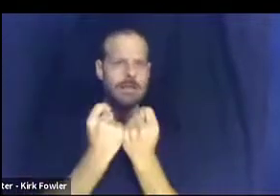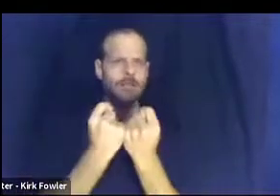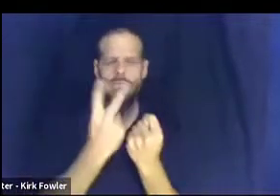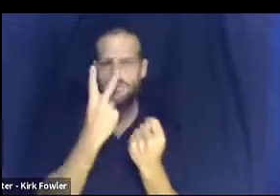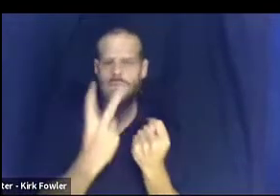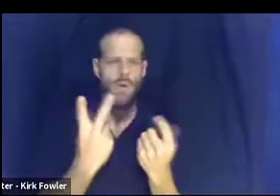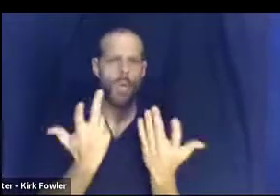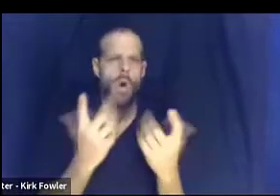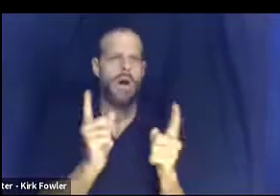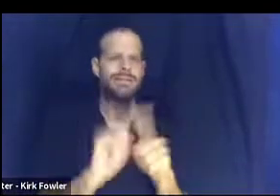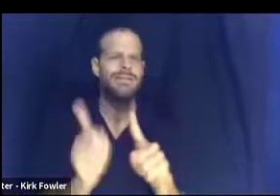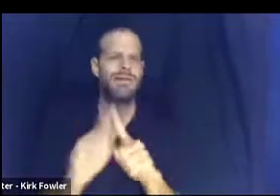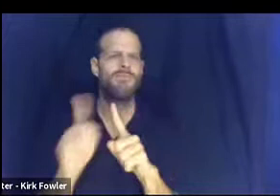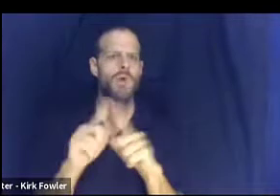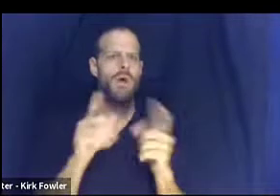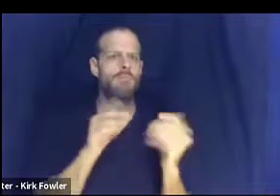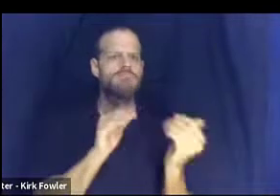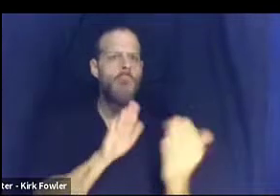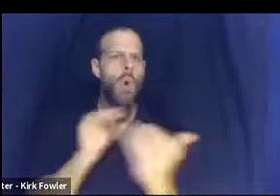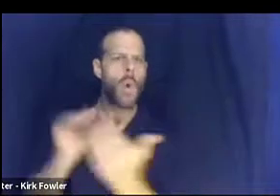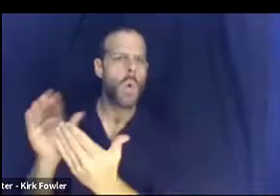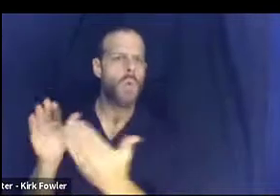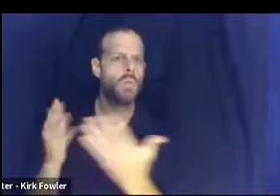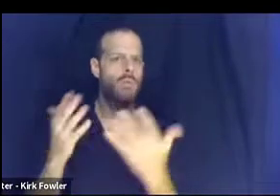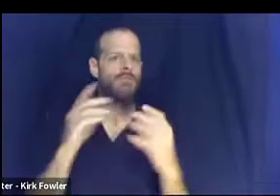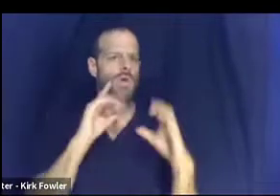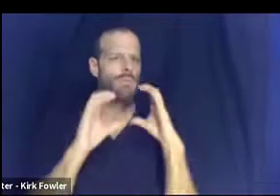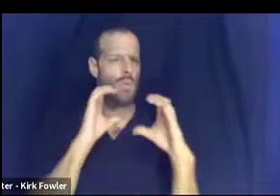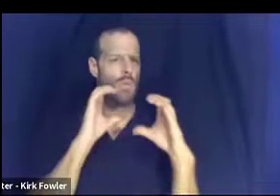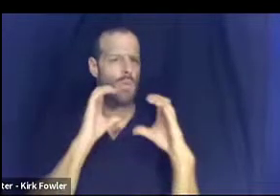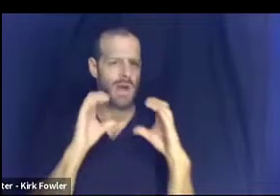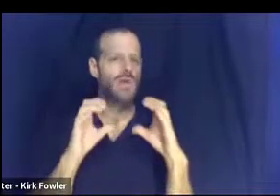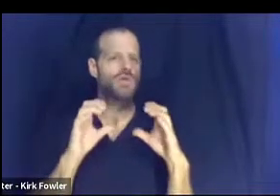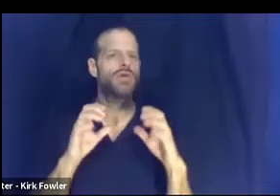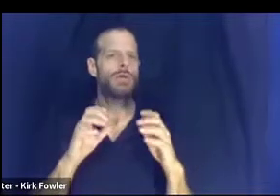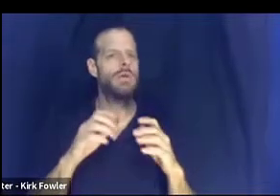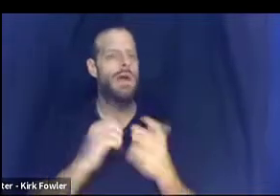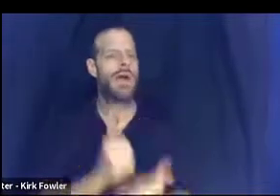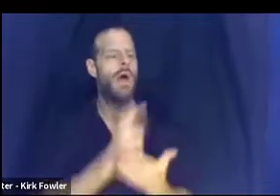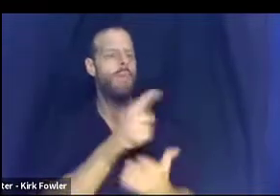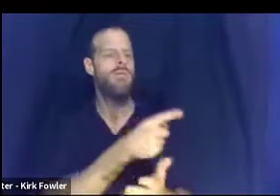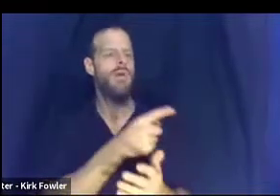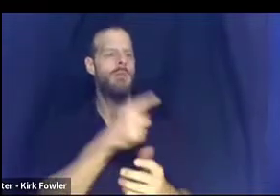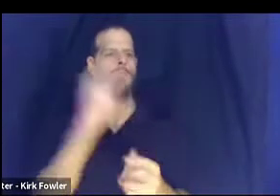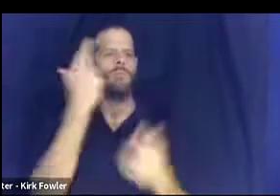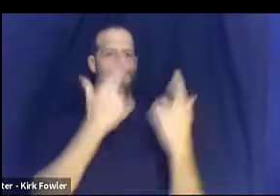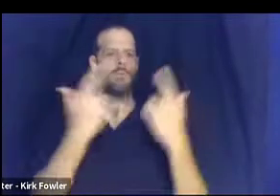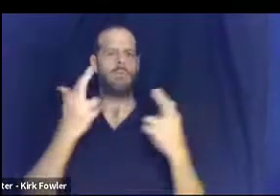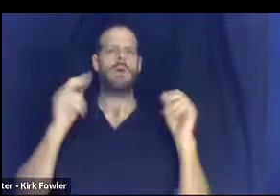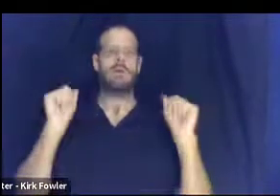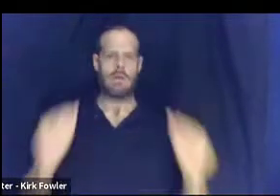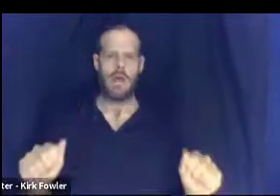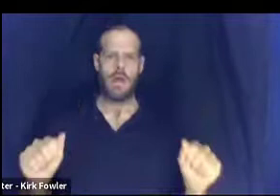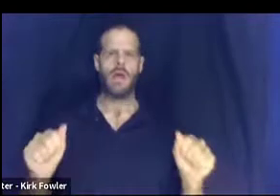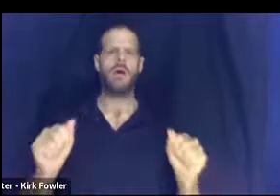and to help them practice them in other settings and start to generalize them. So multiple modes, multiple systems, right?